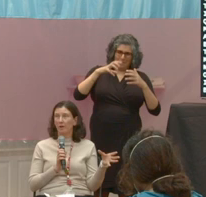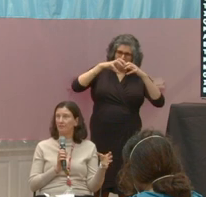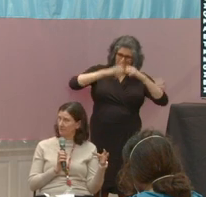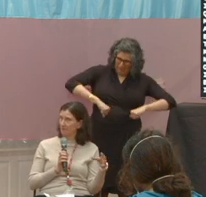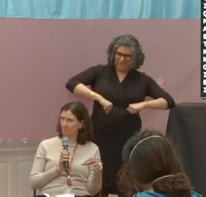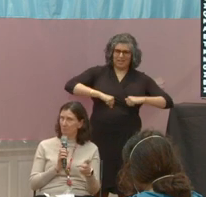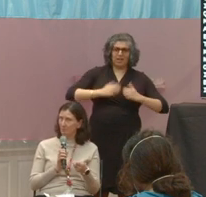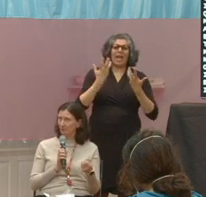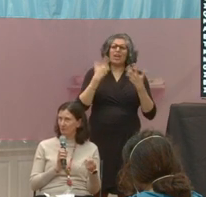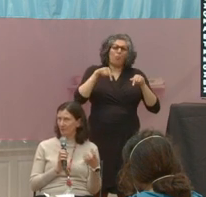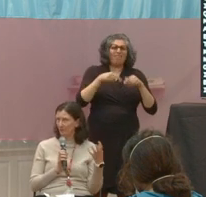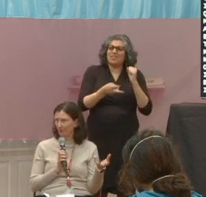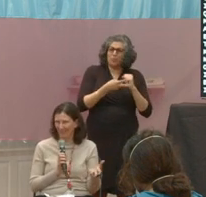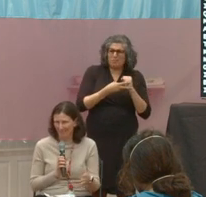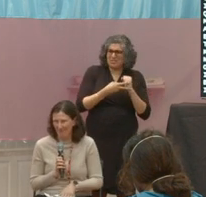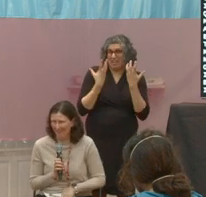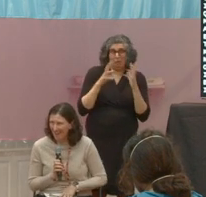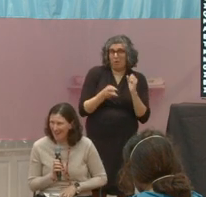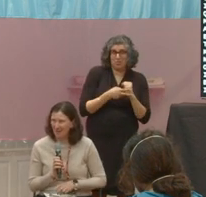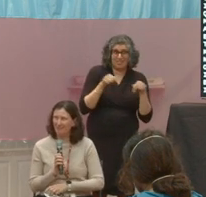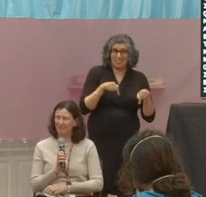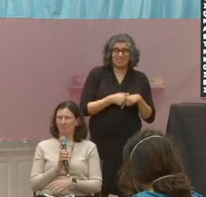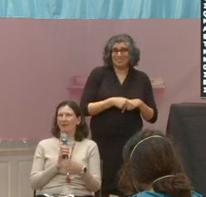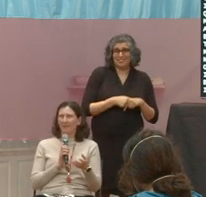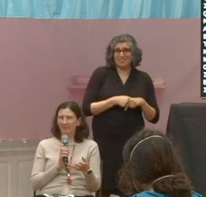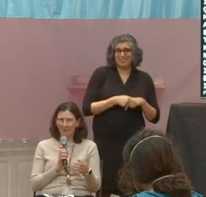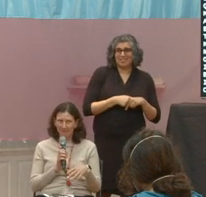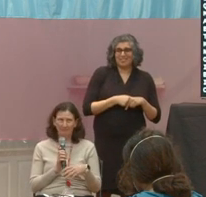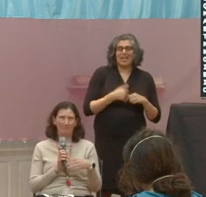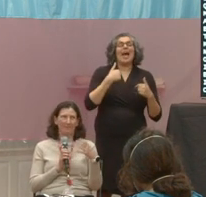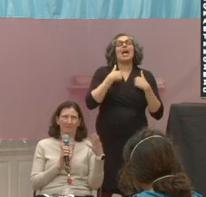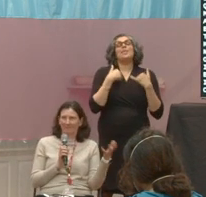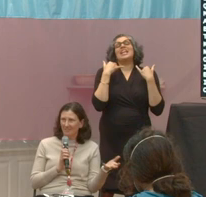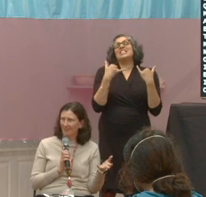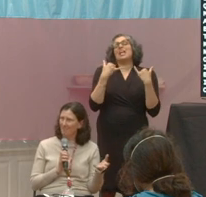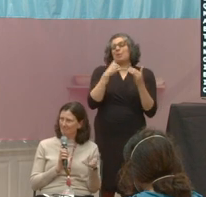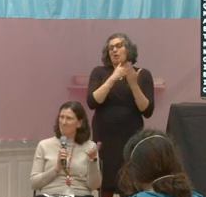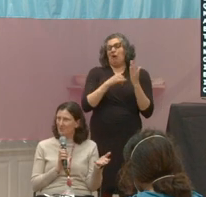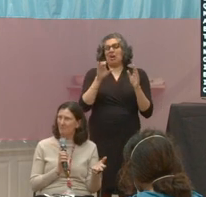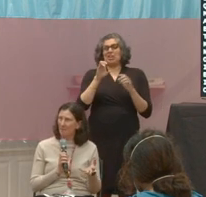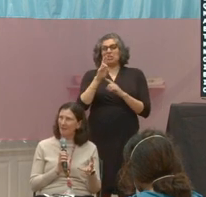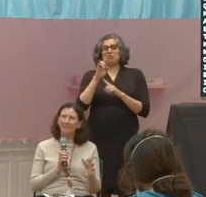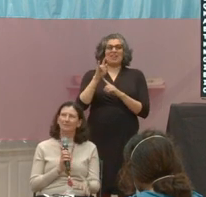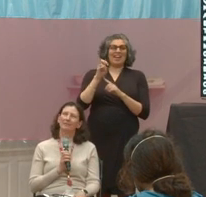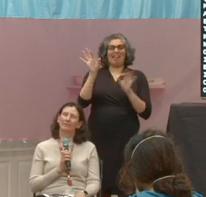want this to be preserved. So I'm a contemporary art curator or the, you know, some of my colleagues may think